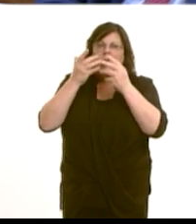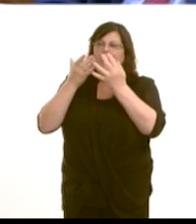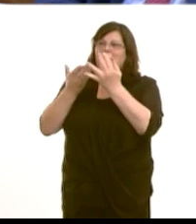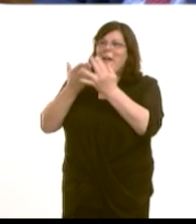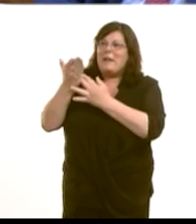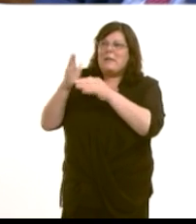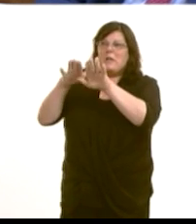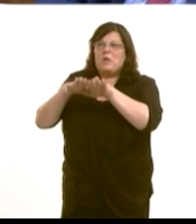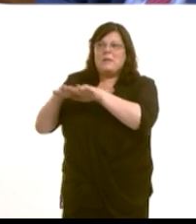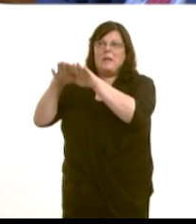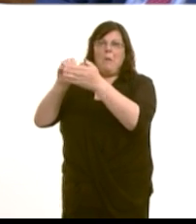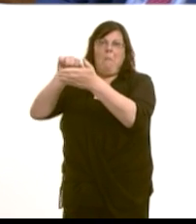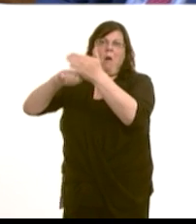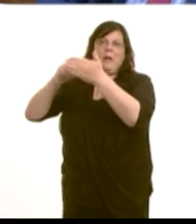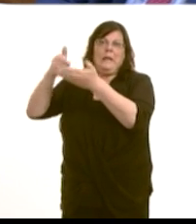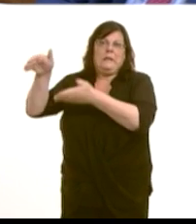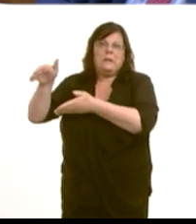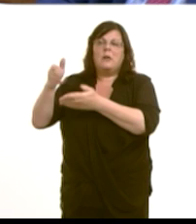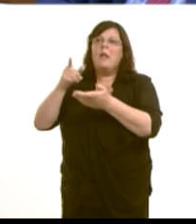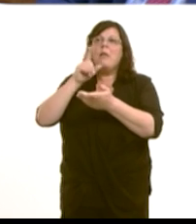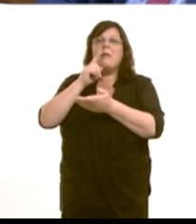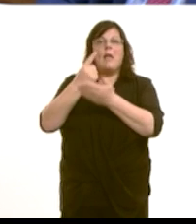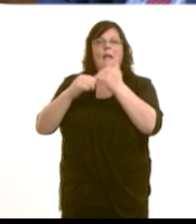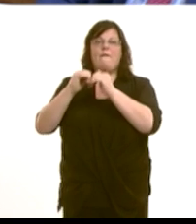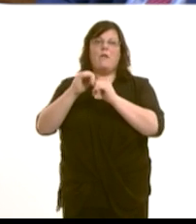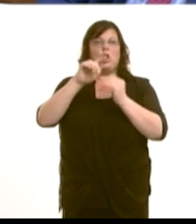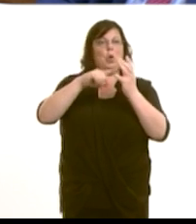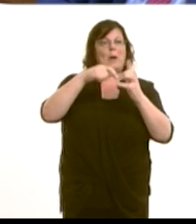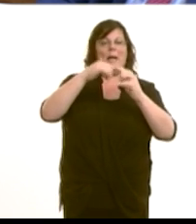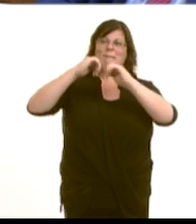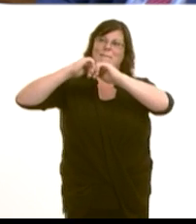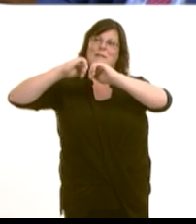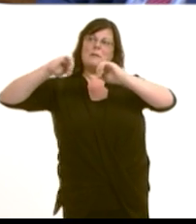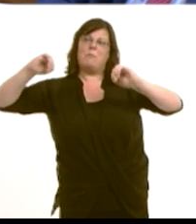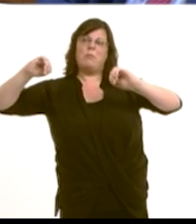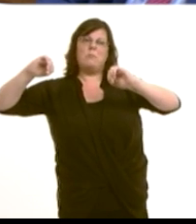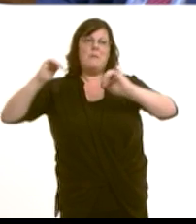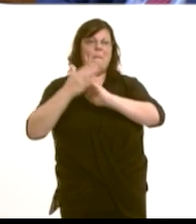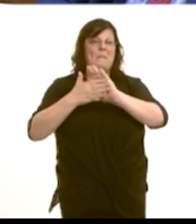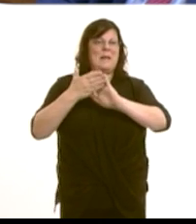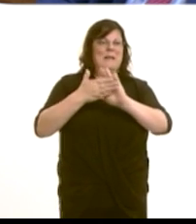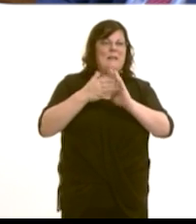They are European operations, and if the UK is outside of the market they sell in, there are consequences for investment in the future.